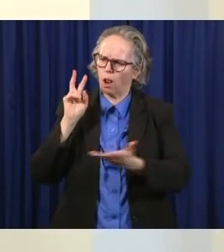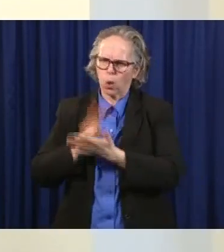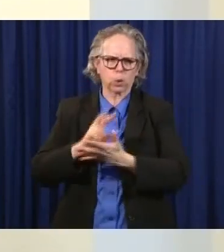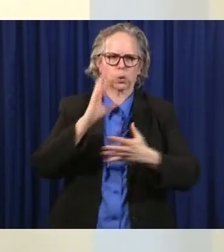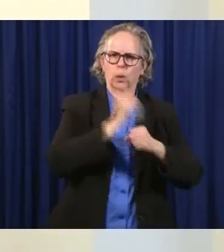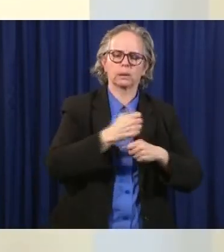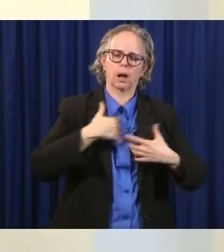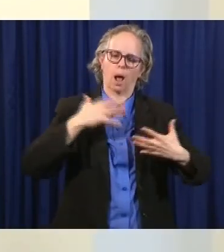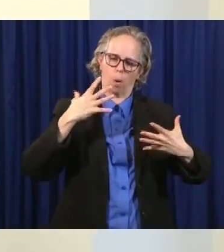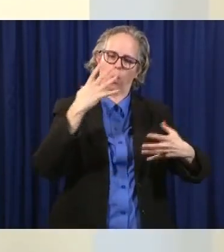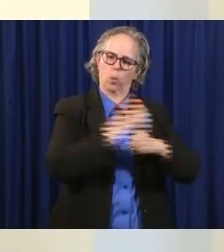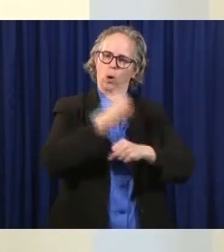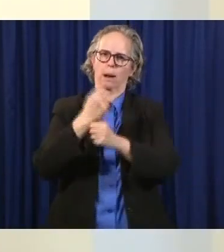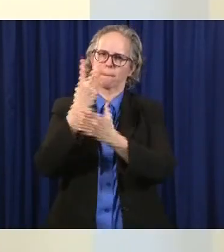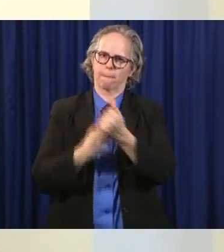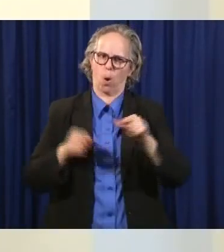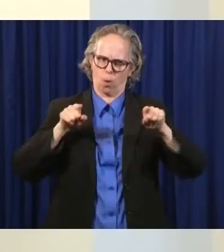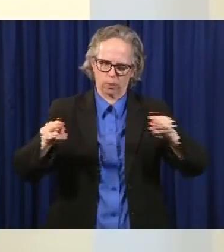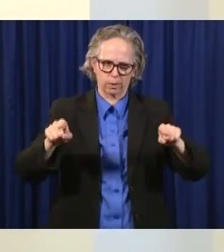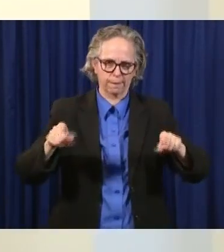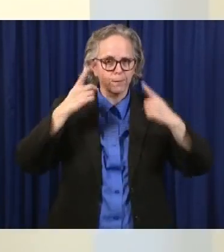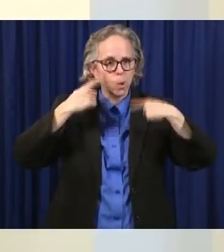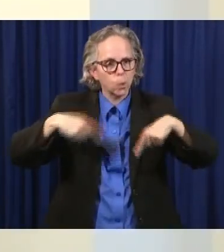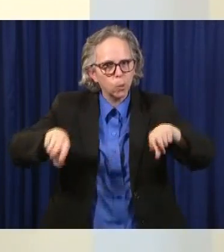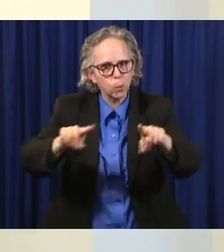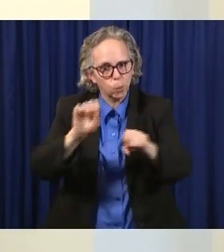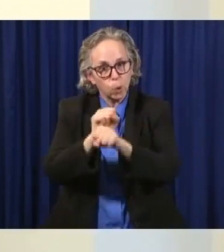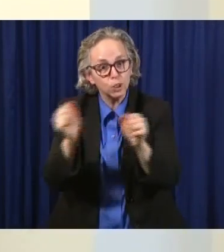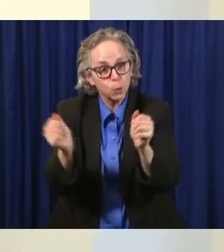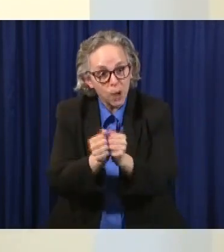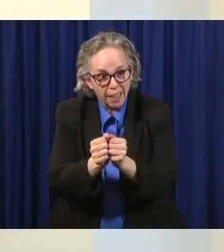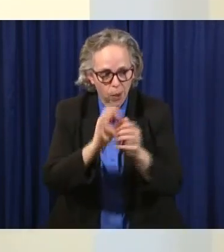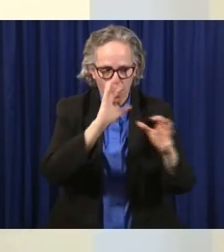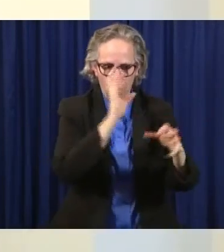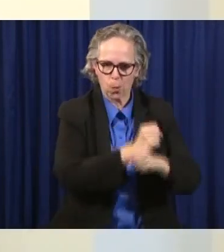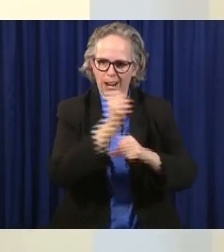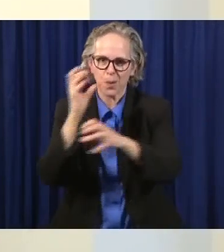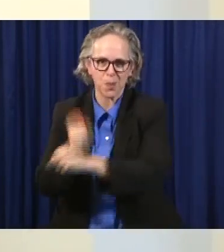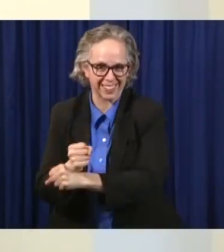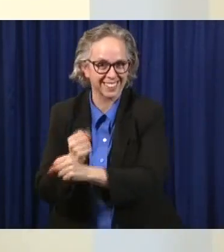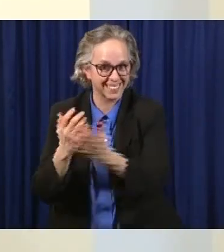I PERSONALLY NEVER LIKED TO ACCEPT ZERO SUM GAMES AND I